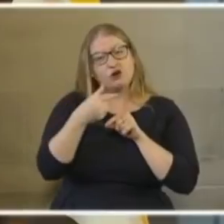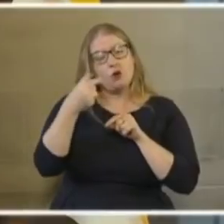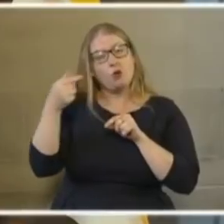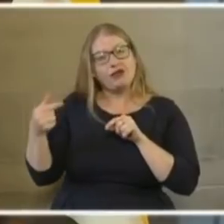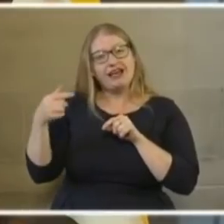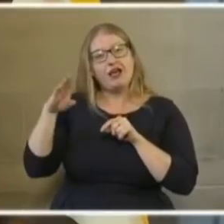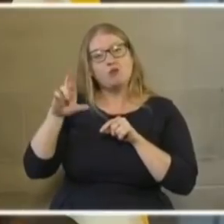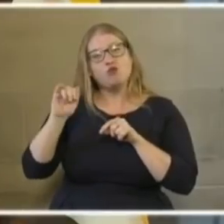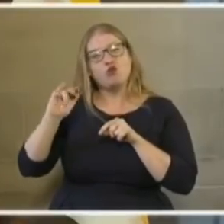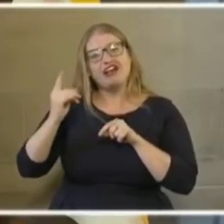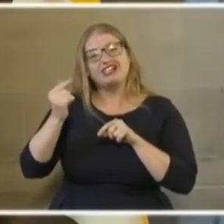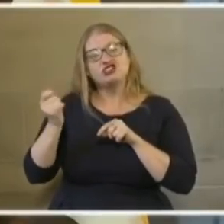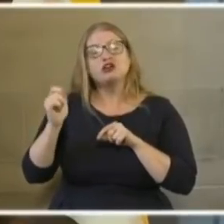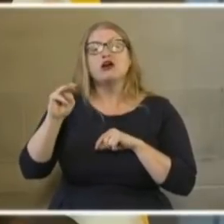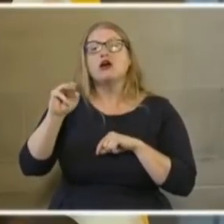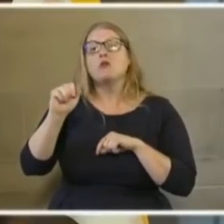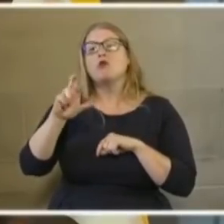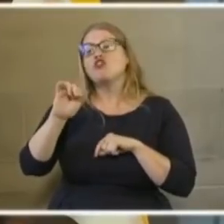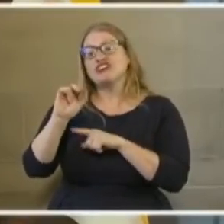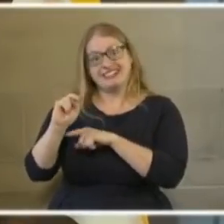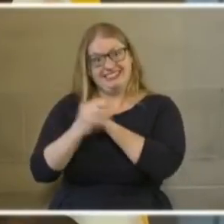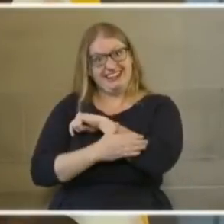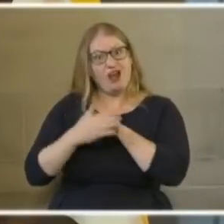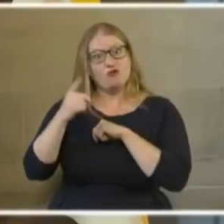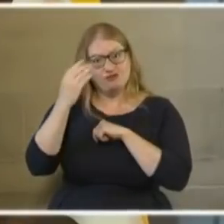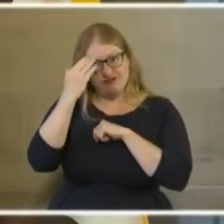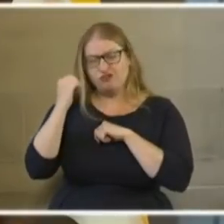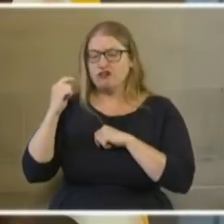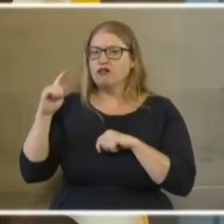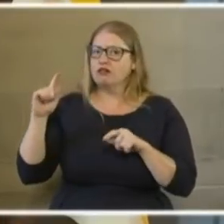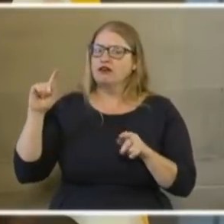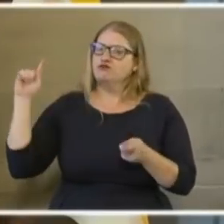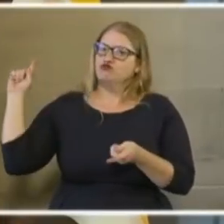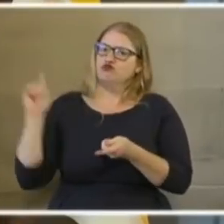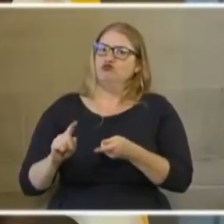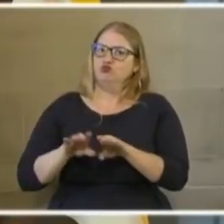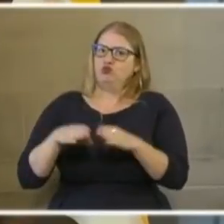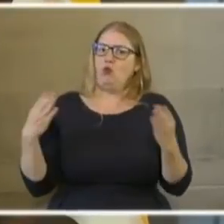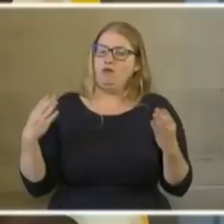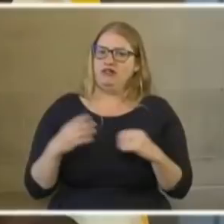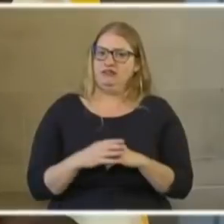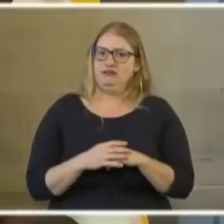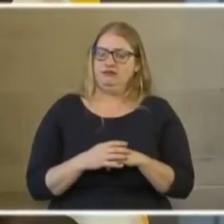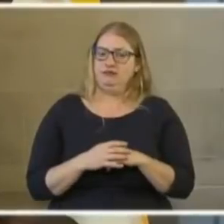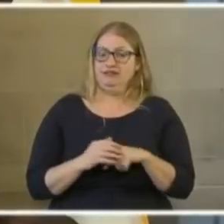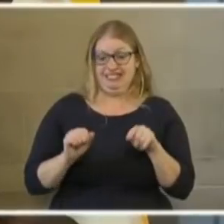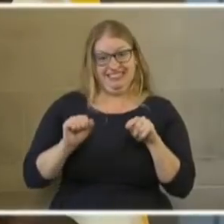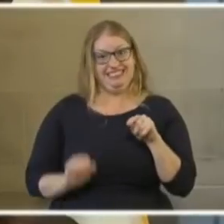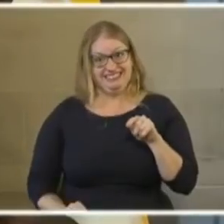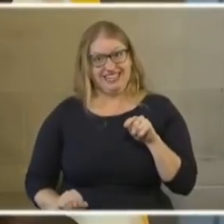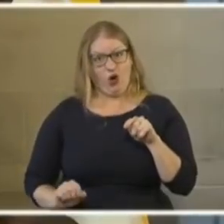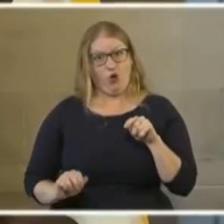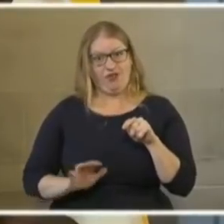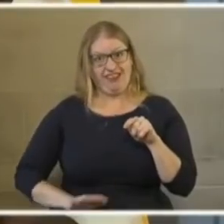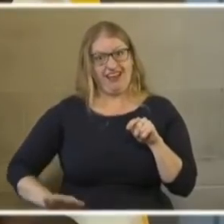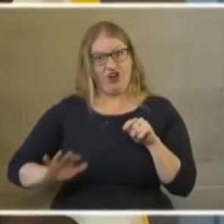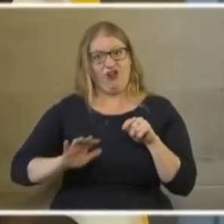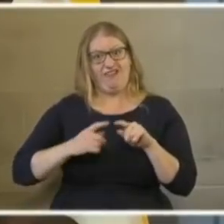AND TEXAS. IN CALIFORNIA AND RIGHT ACROSS THE BRIDGE, THE GOLDEN GATE